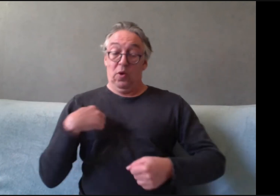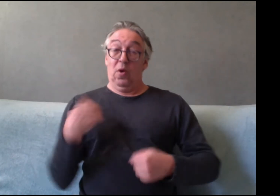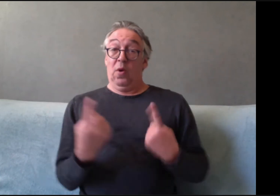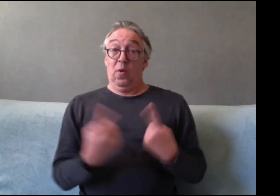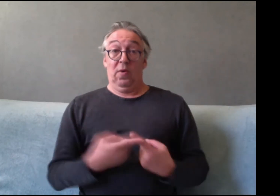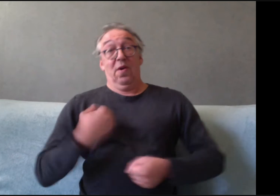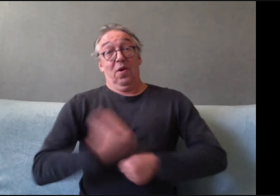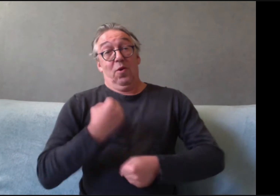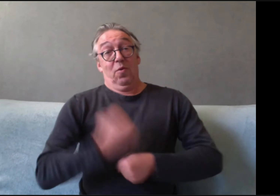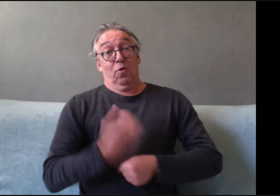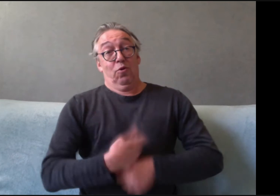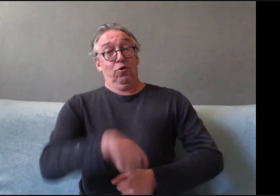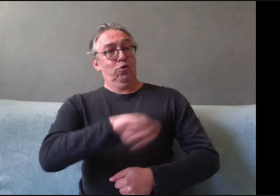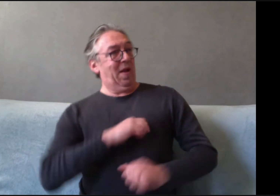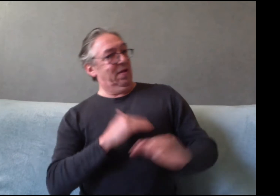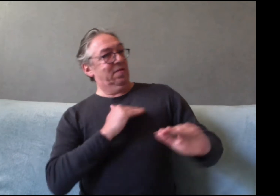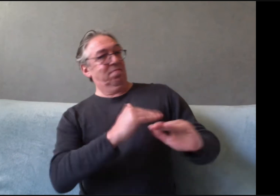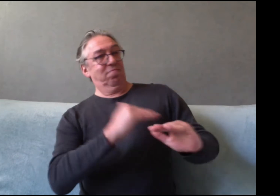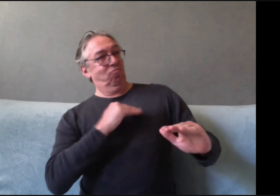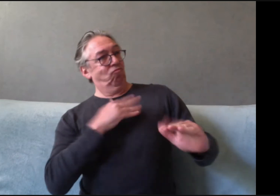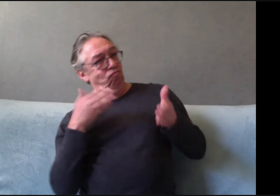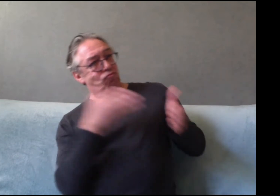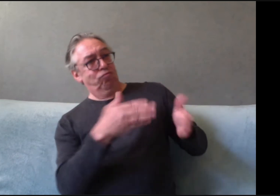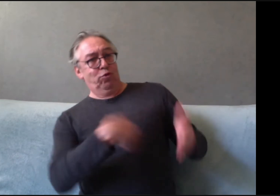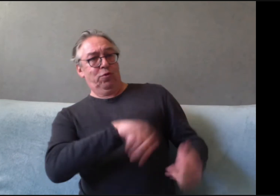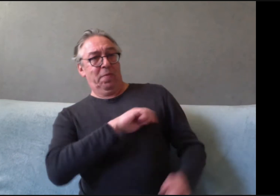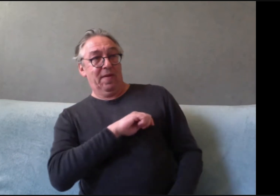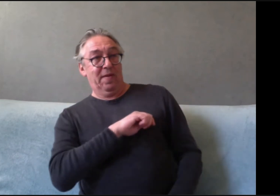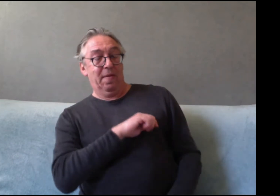that the European Union must lead also this process.